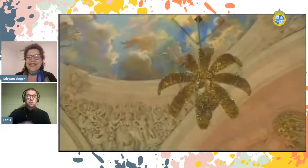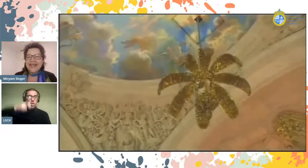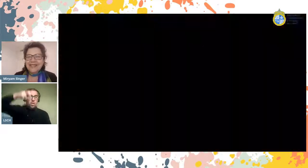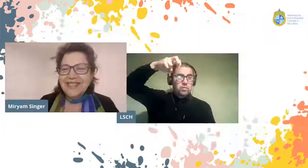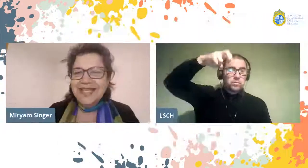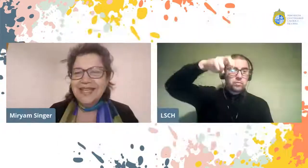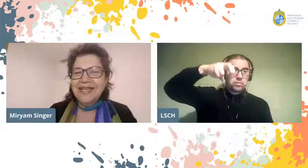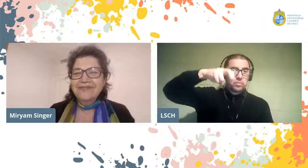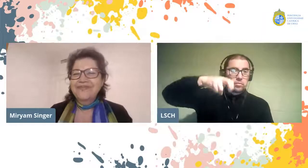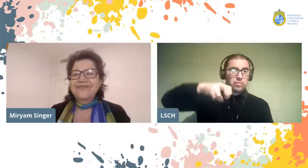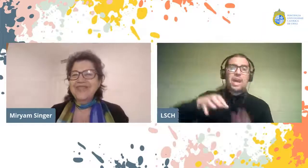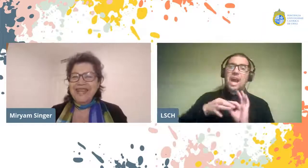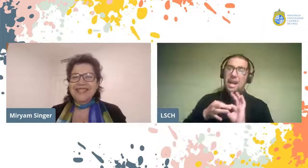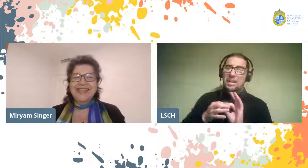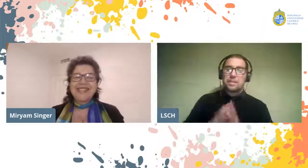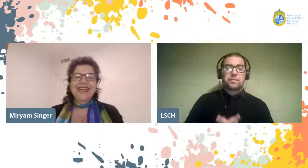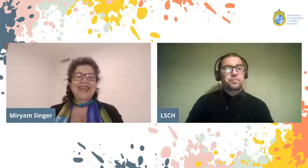Thanks, Gina. Thank you.